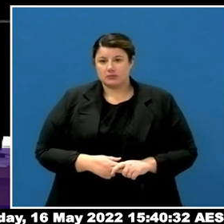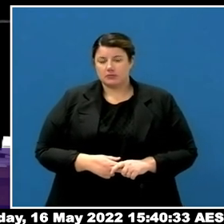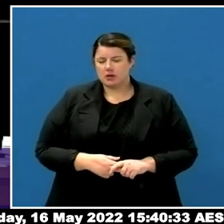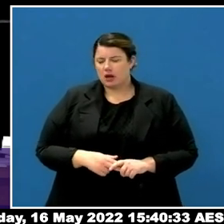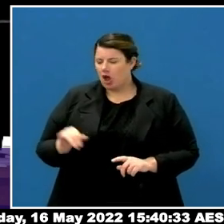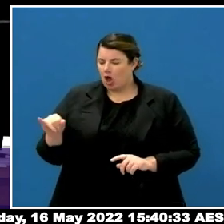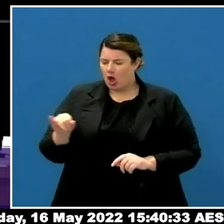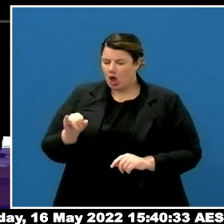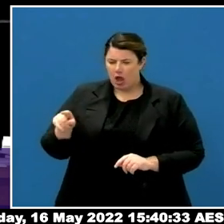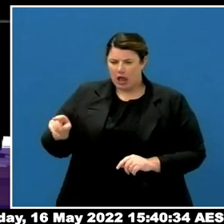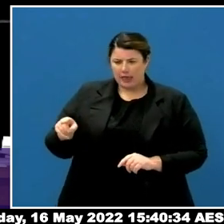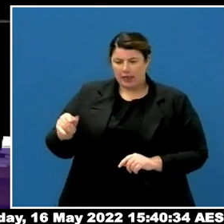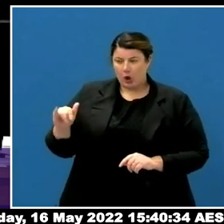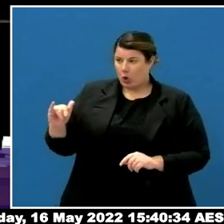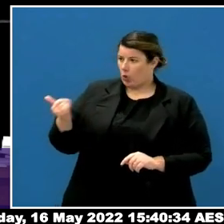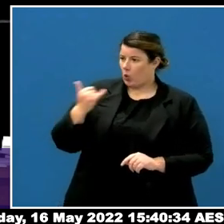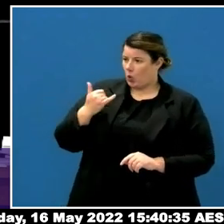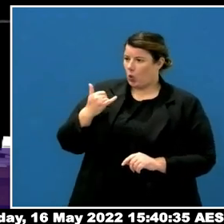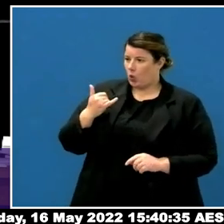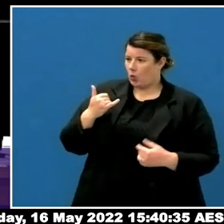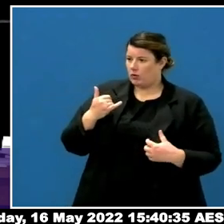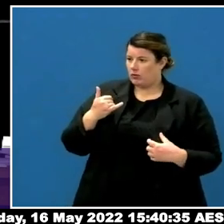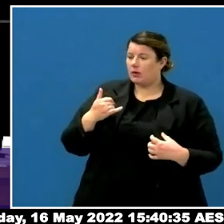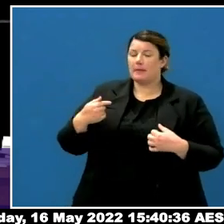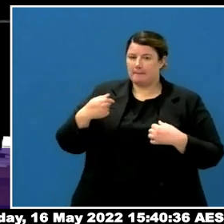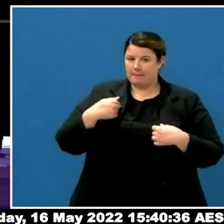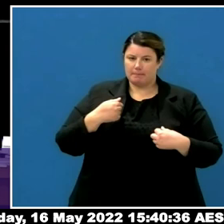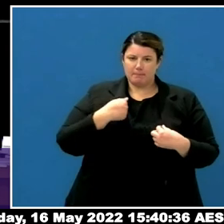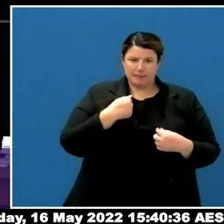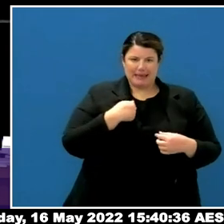of the - SUZIE: I was called by the Team Leader. The Team Leader.